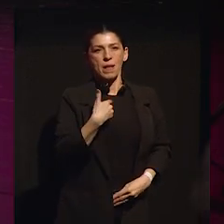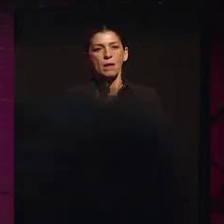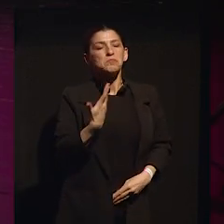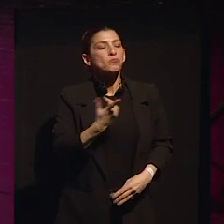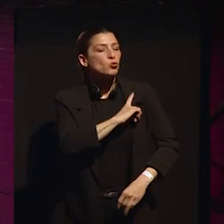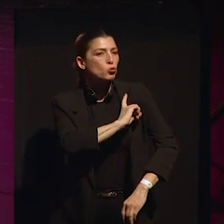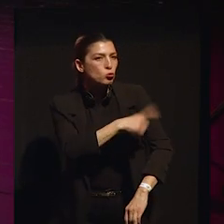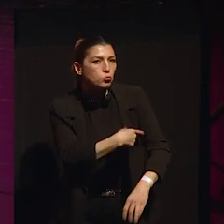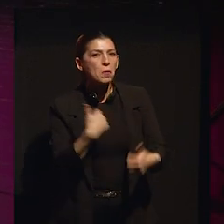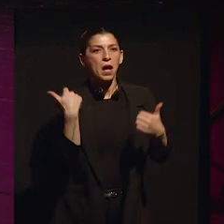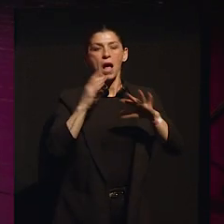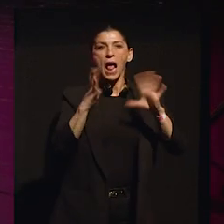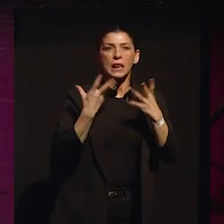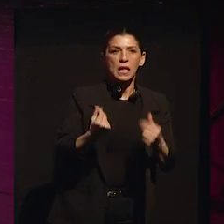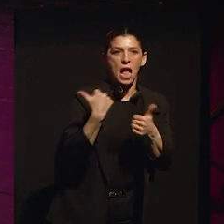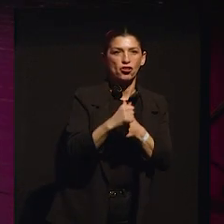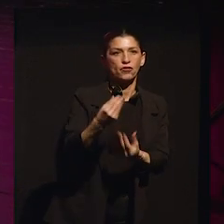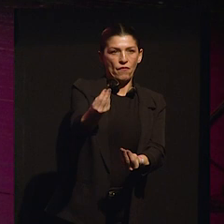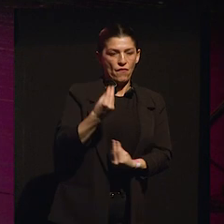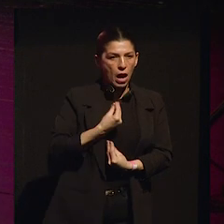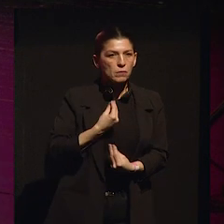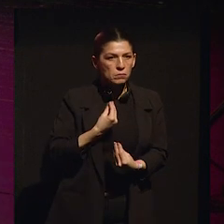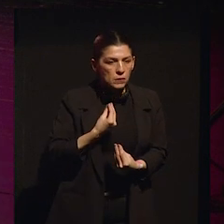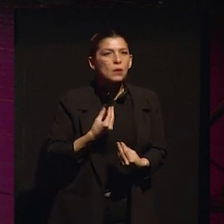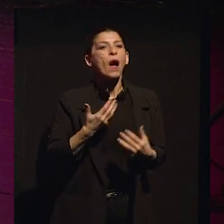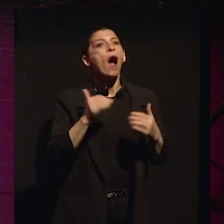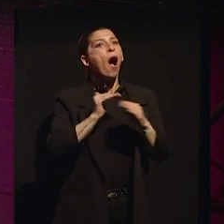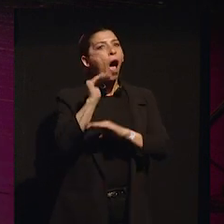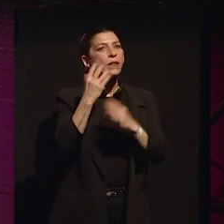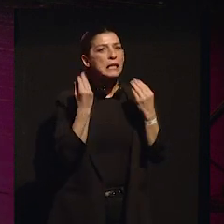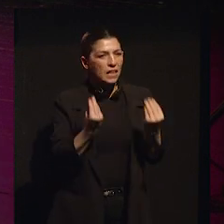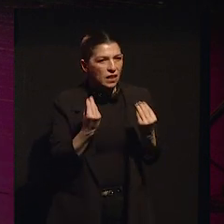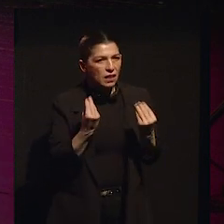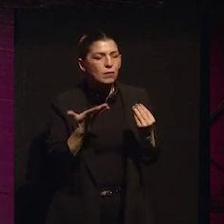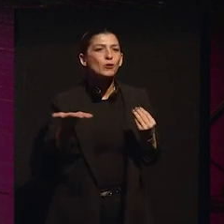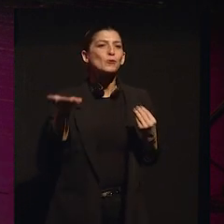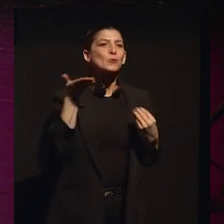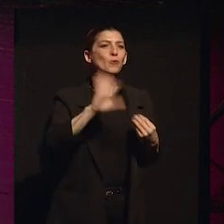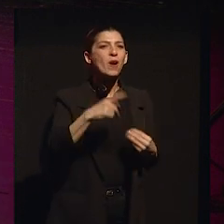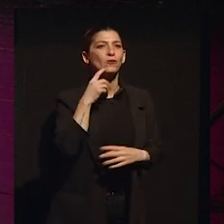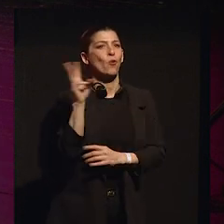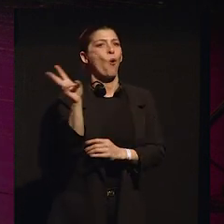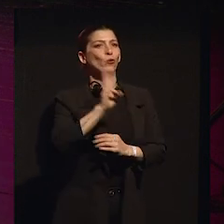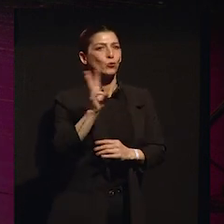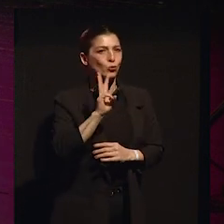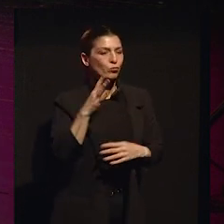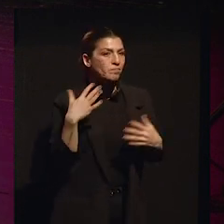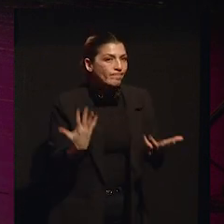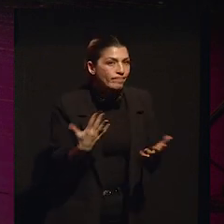And in fact, the advertisement sector gave me power, a good husband, a good life standard to some extent.